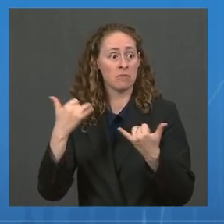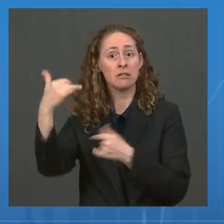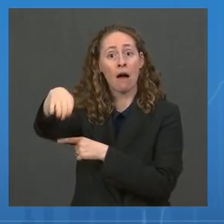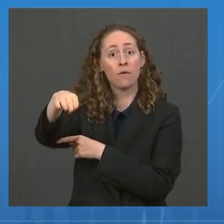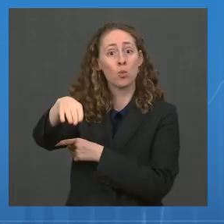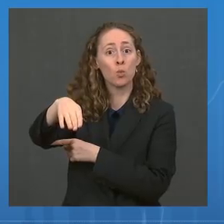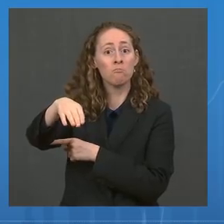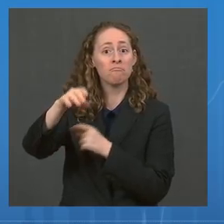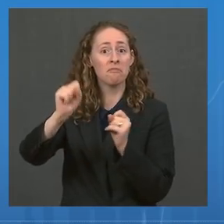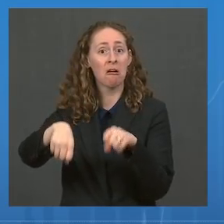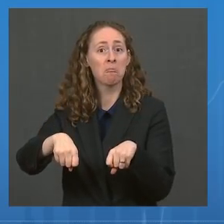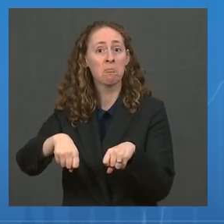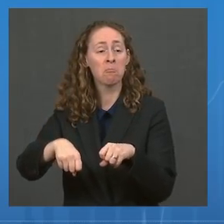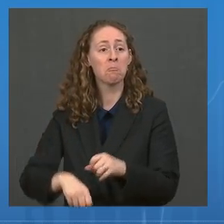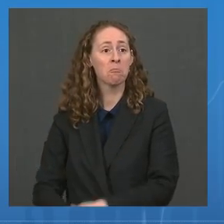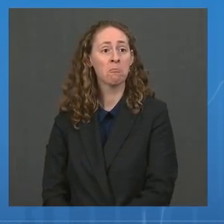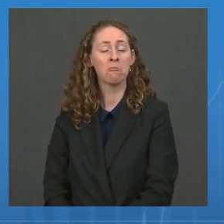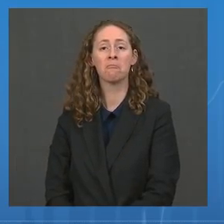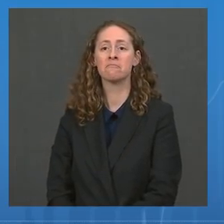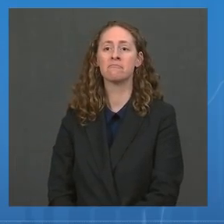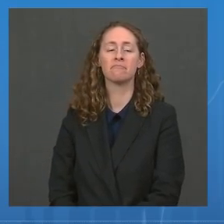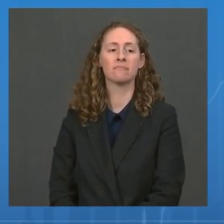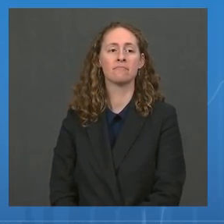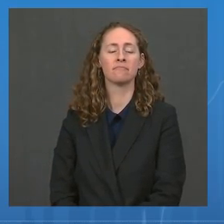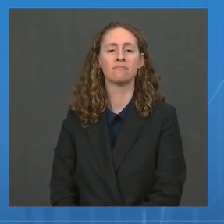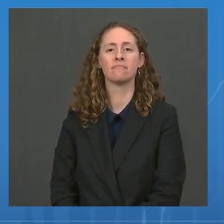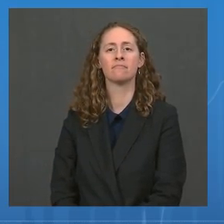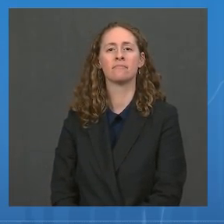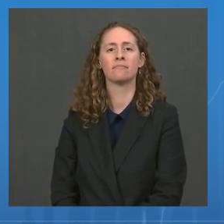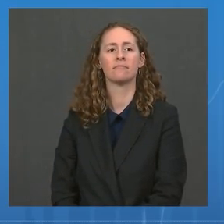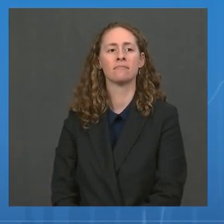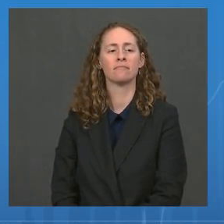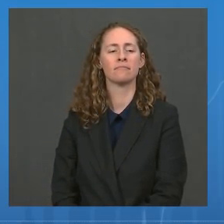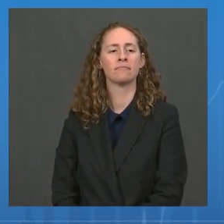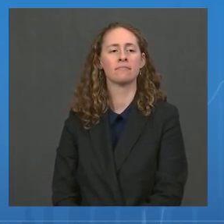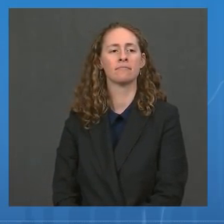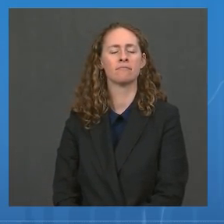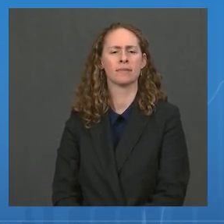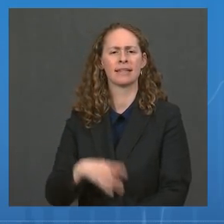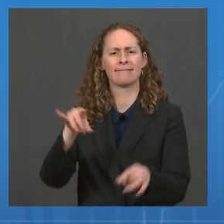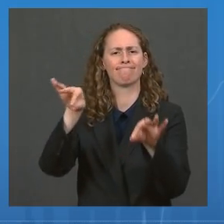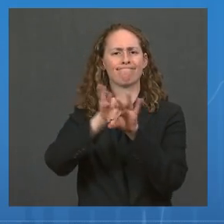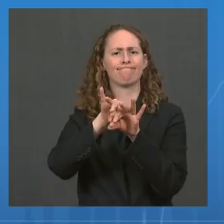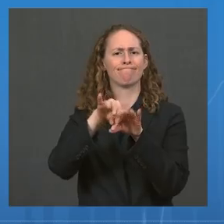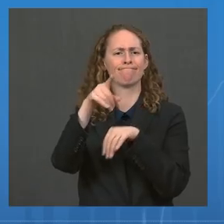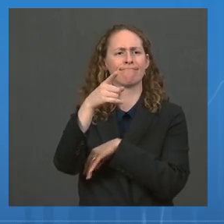Dr. Walensky? Dr. Walensky: Yeah, so this is an important question and was discussed with regard to long COVID.